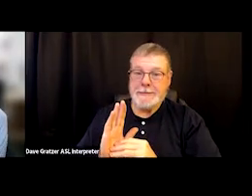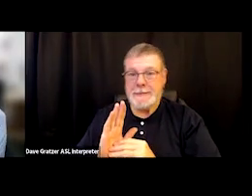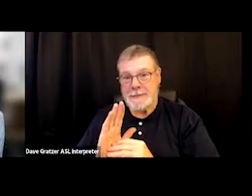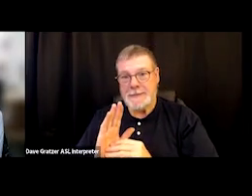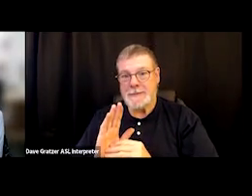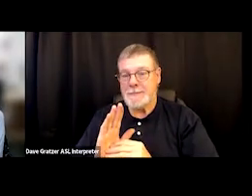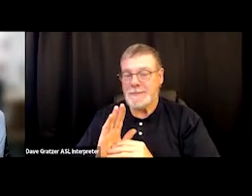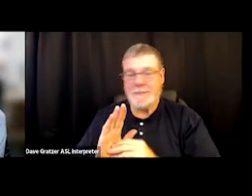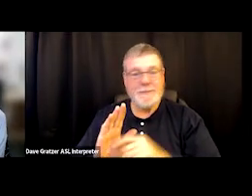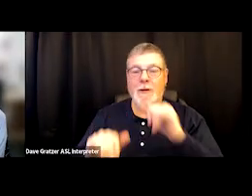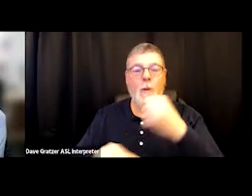don't make assumptions like I did.